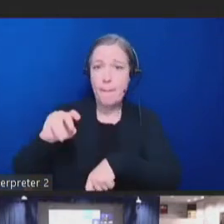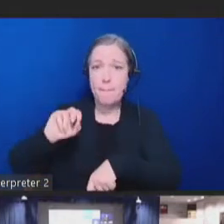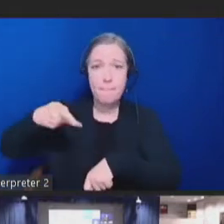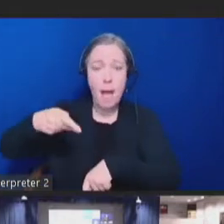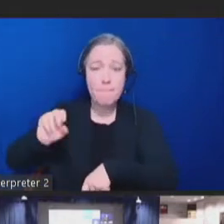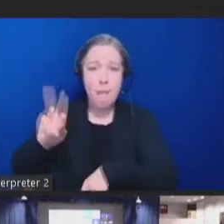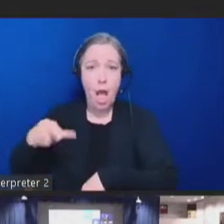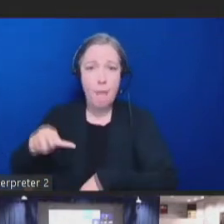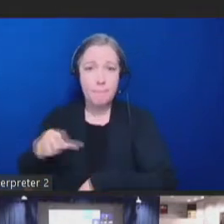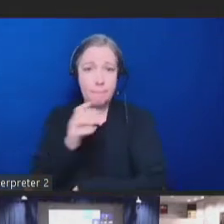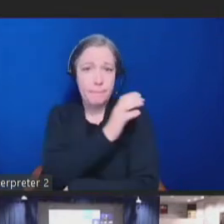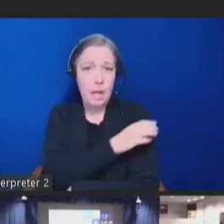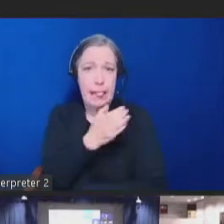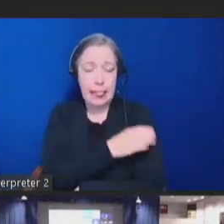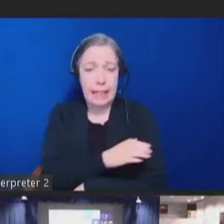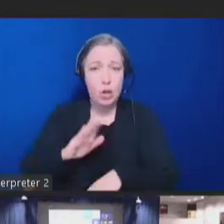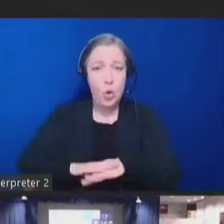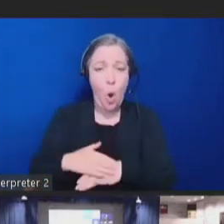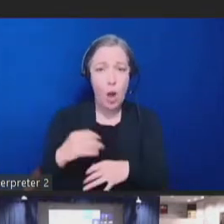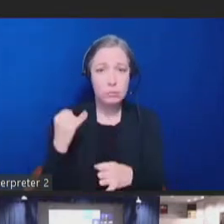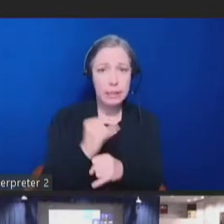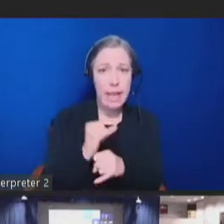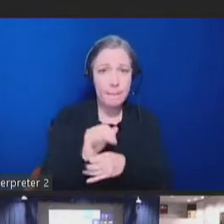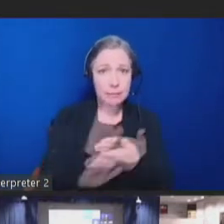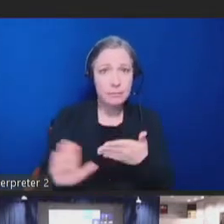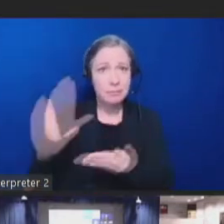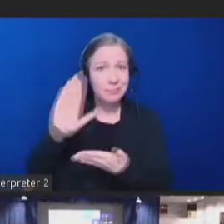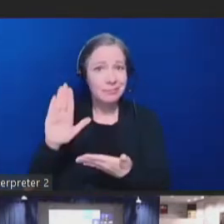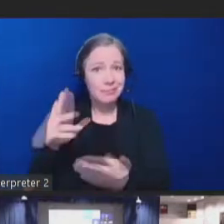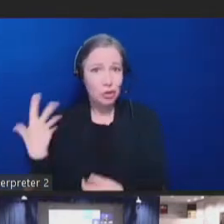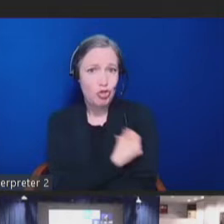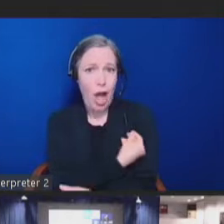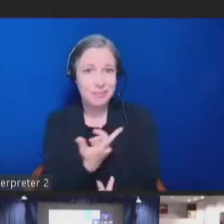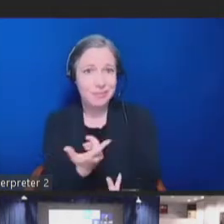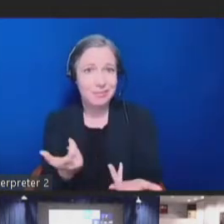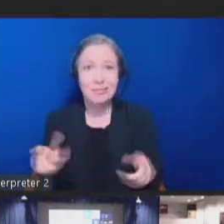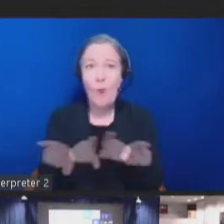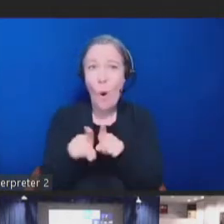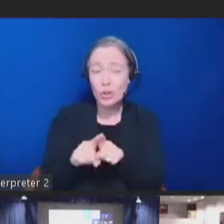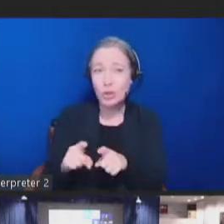And with Healthy Trucking for America, for example, we brought vaccines to fans at